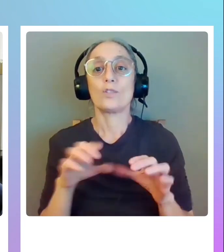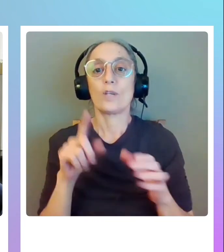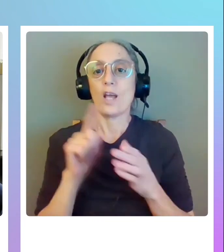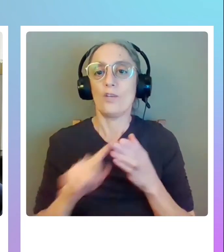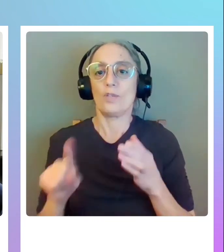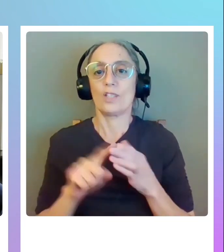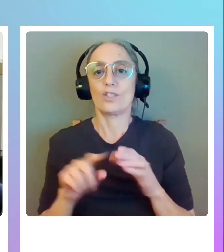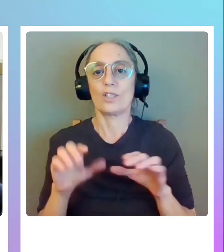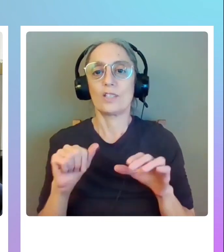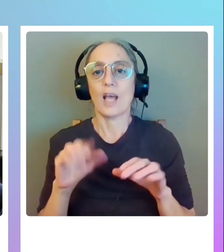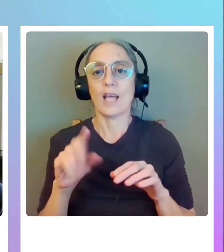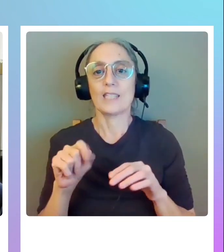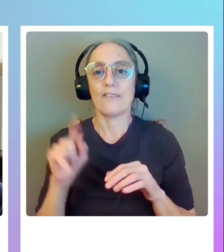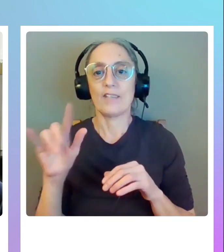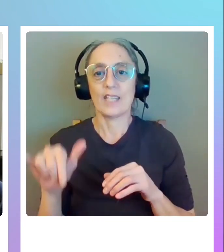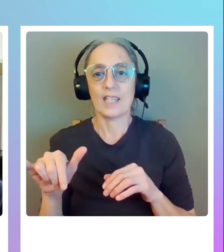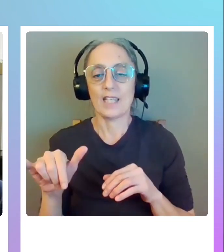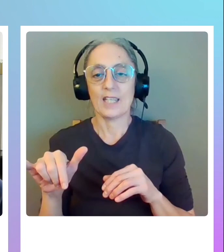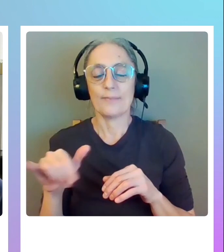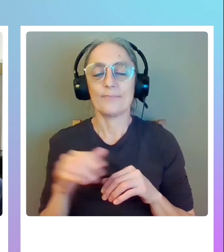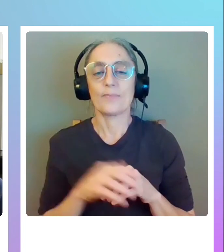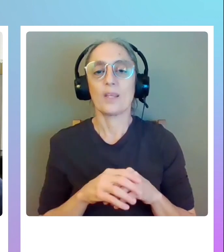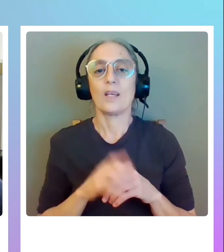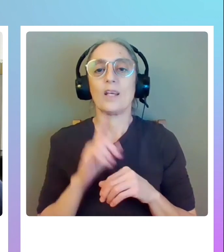t's really, you really have to just get out there.